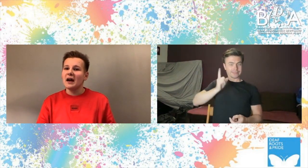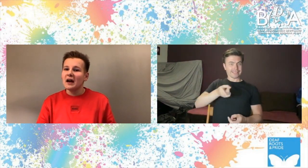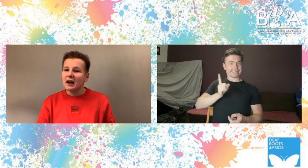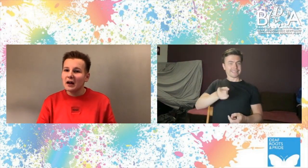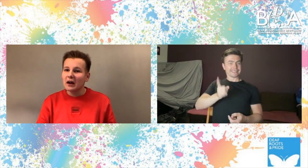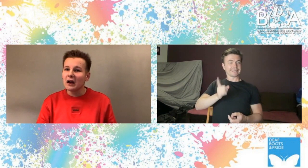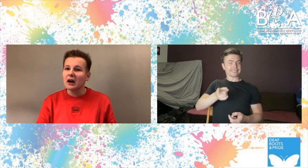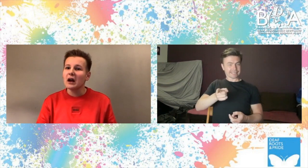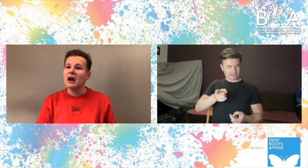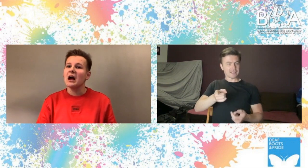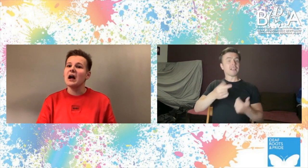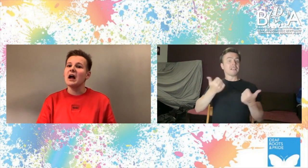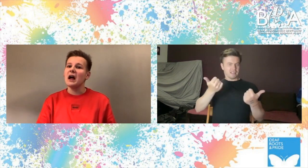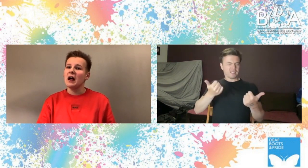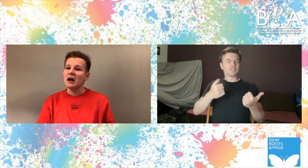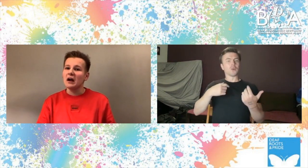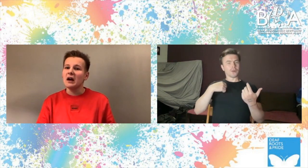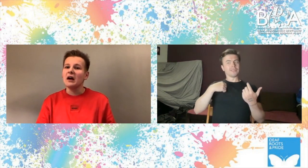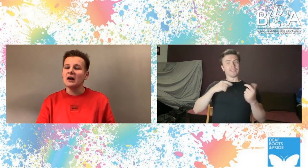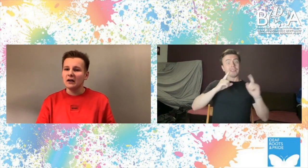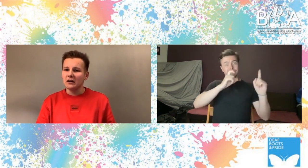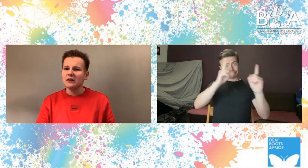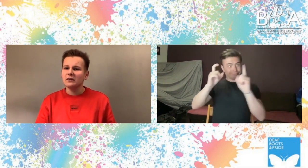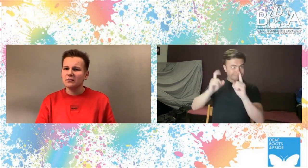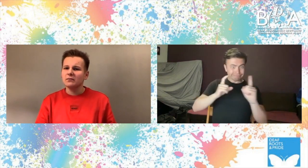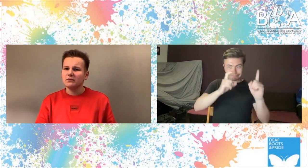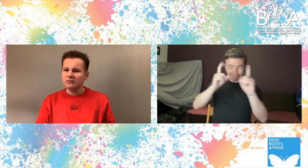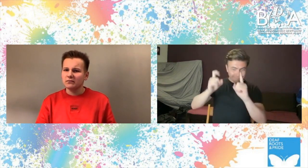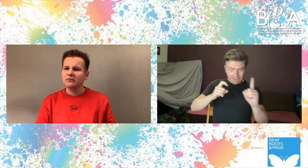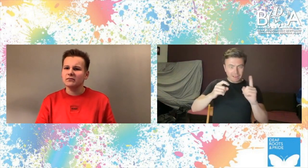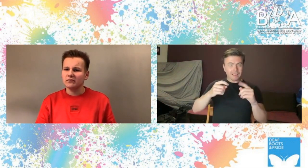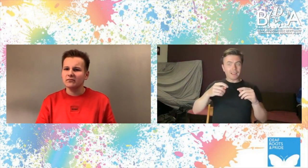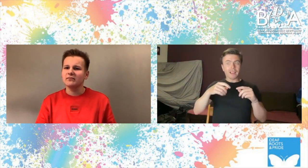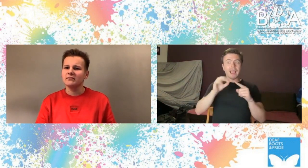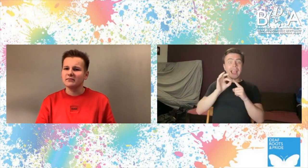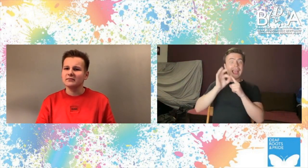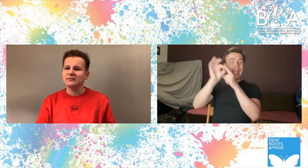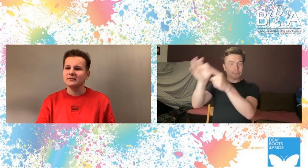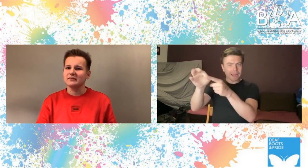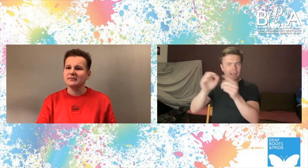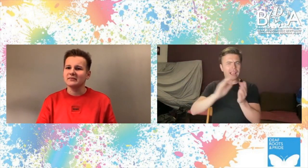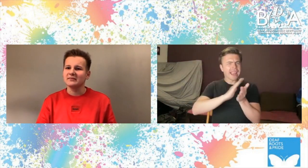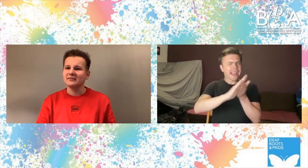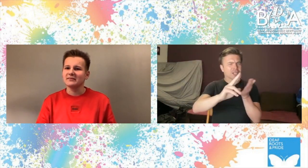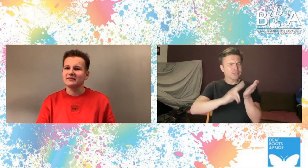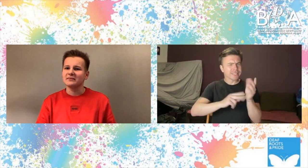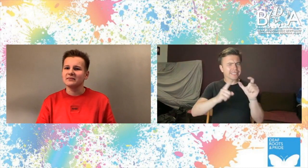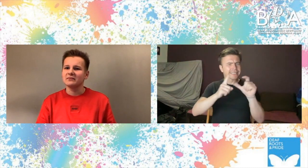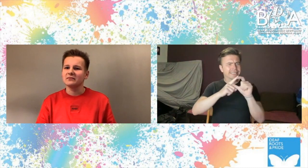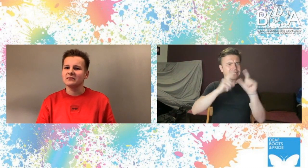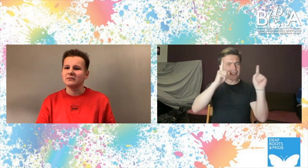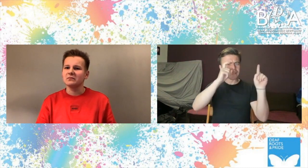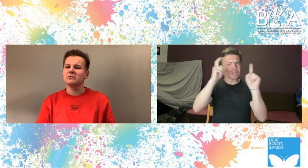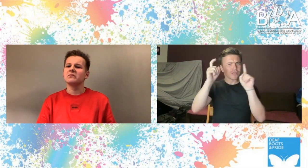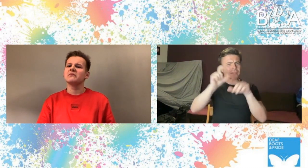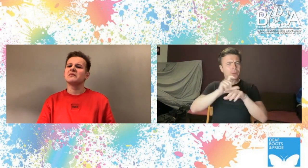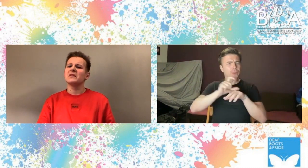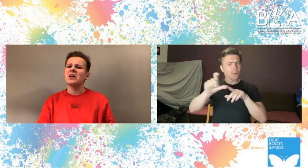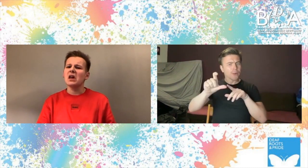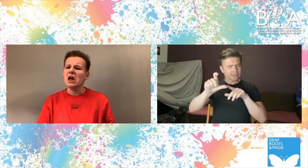I began taking photographs then and applied to do an HND in Photography